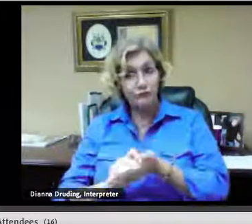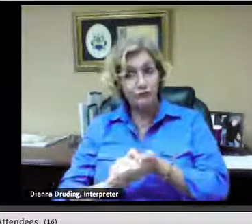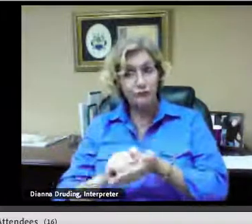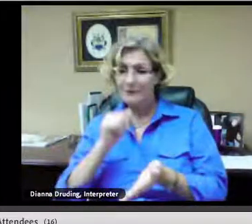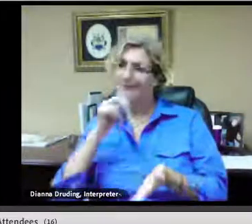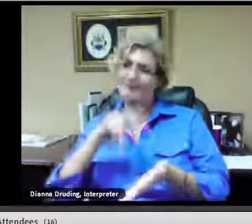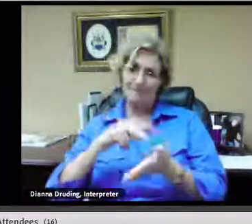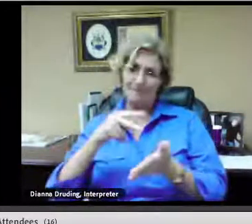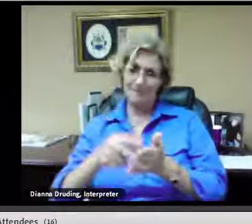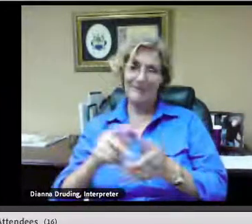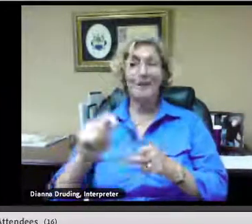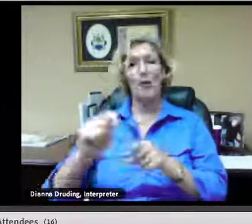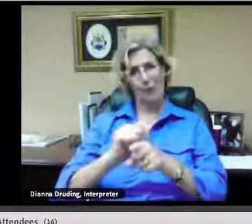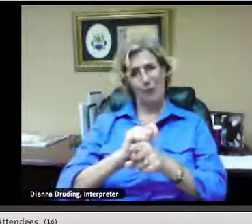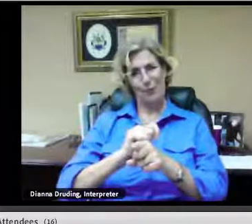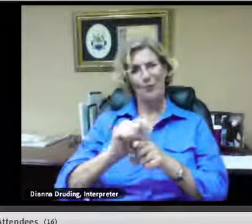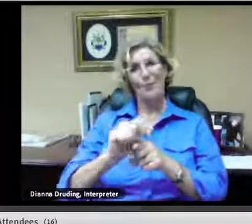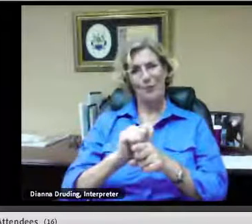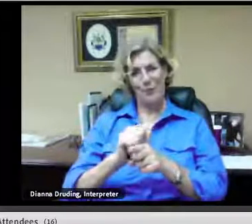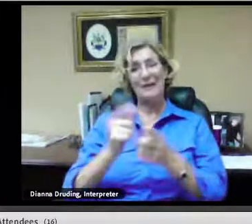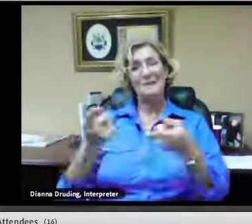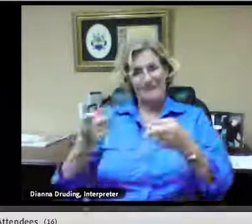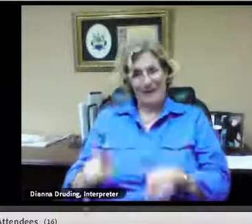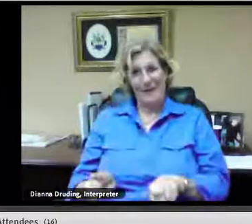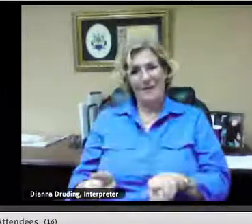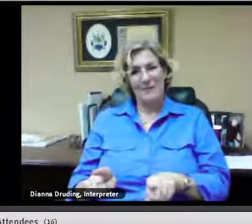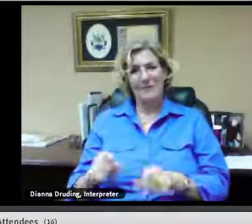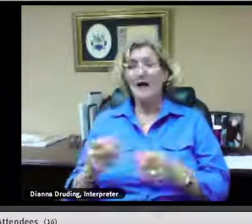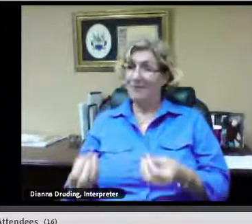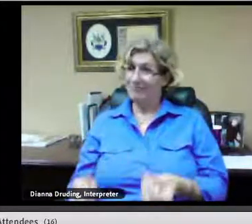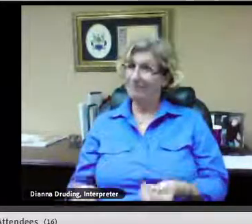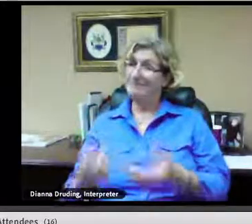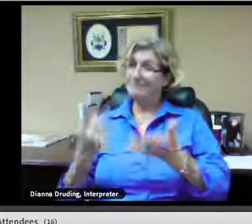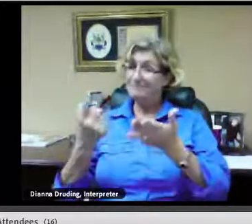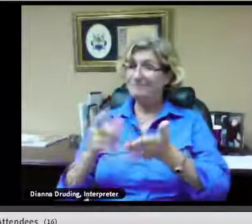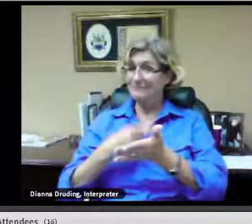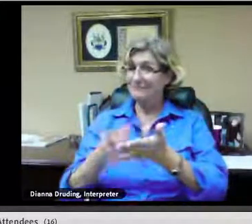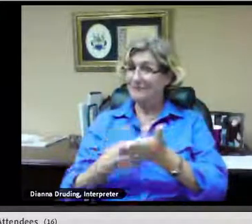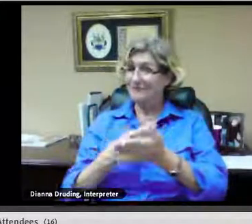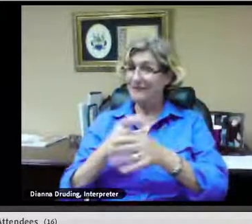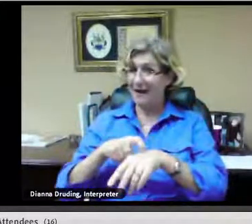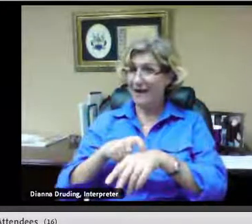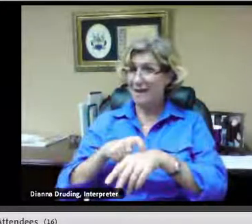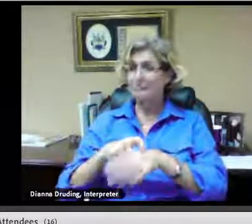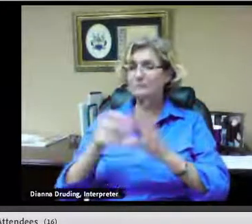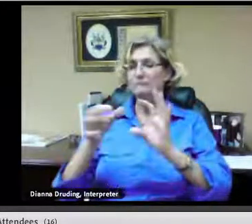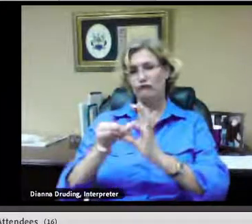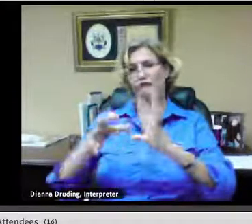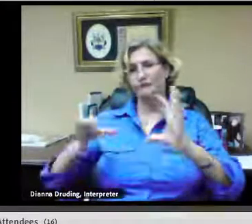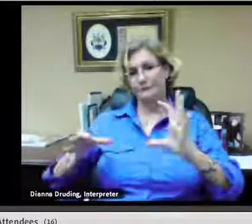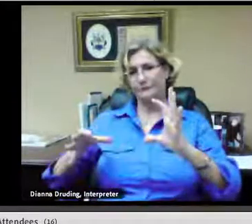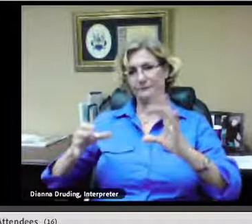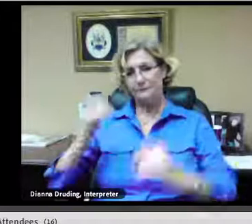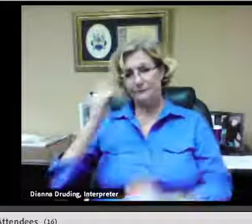There's often a disconnect. But that's also a place for that second seed, initiating the conversations.